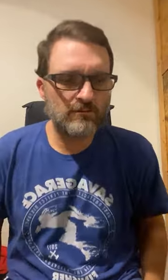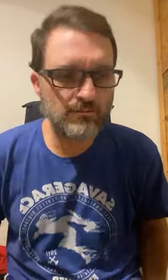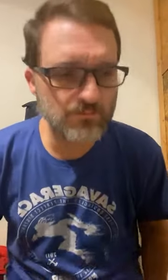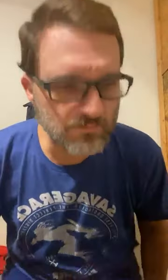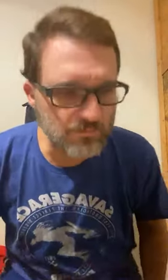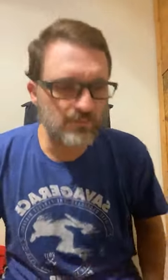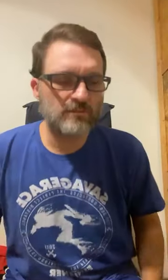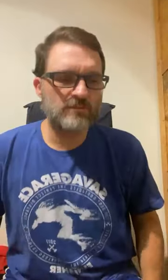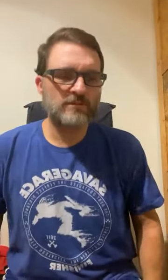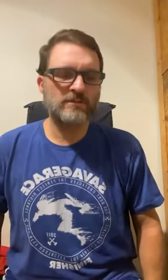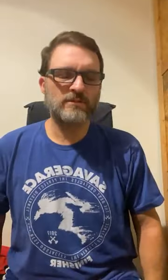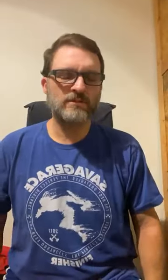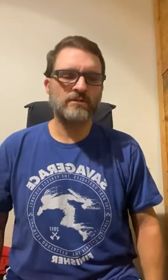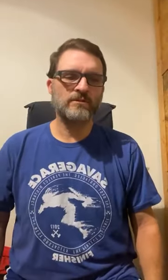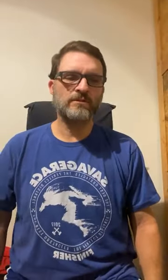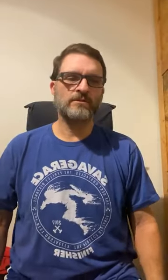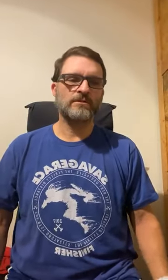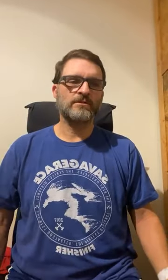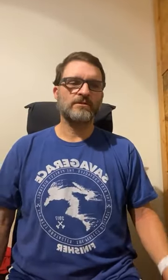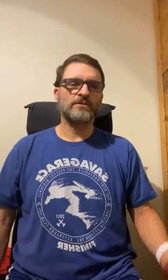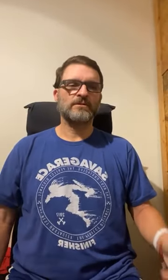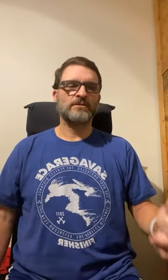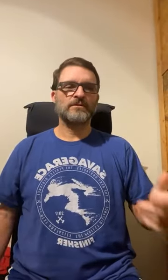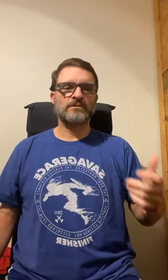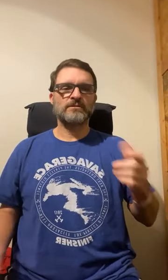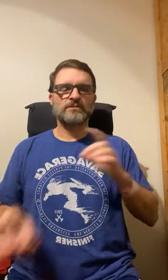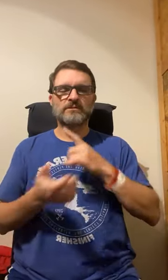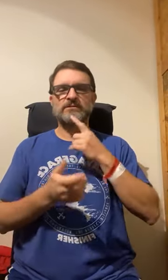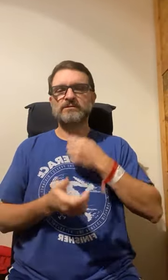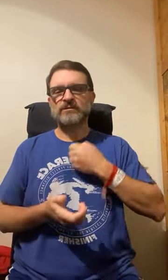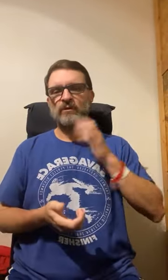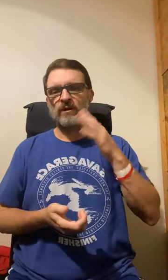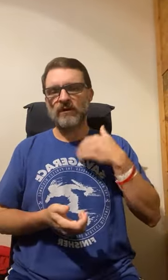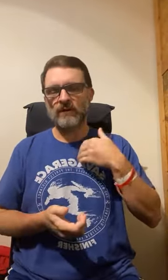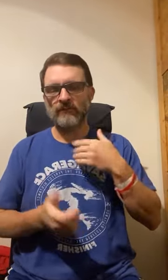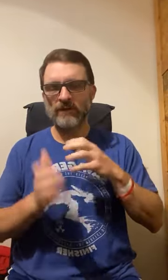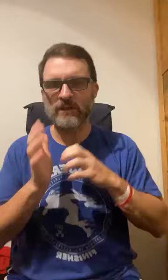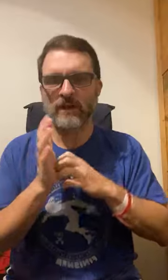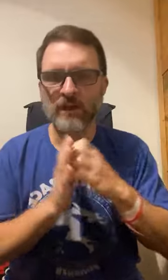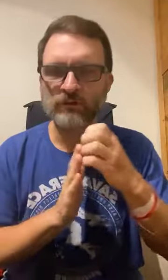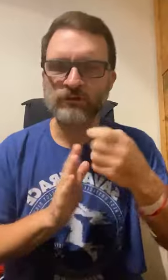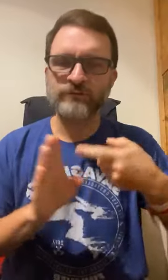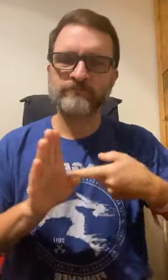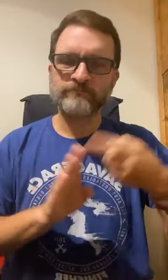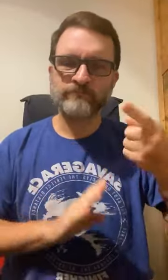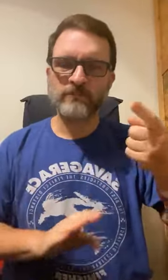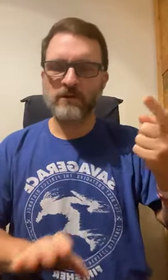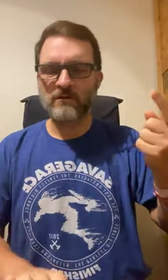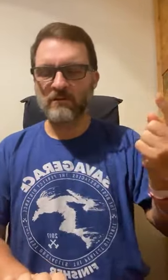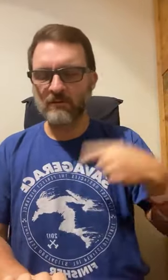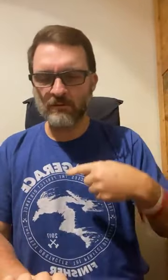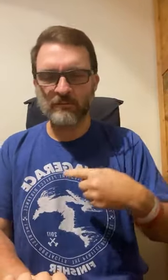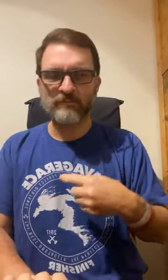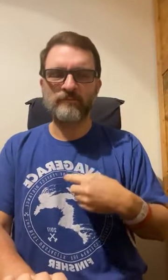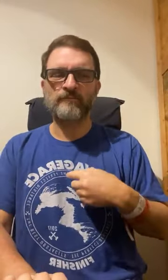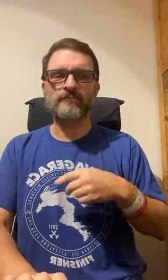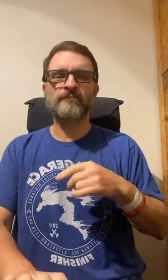Doctor said that will have a cancer specialist coming by